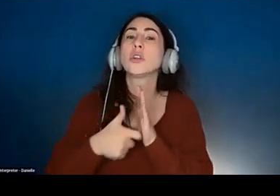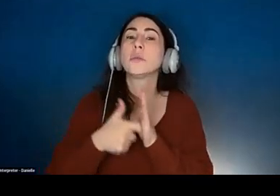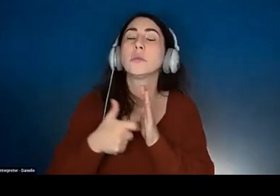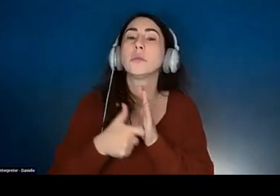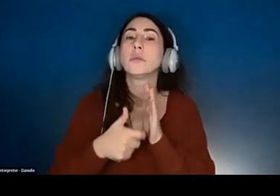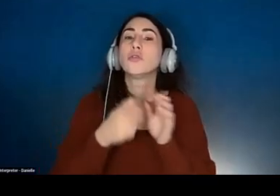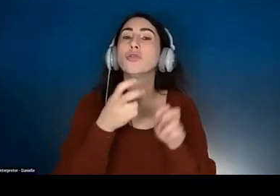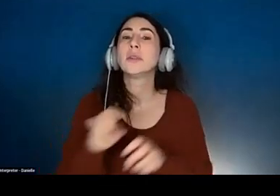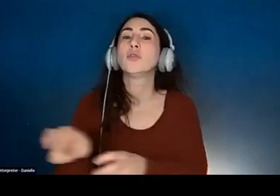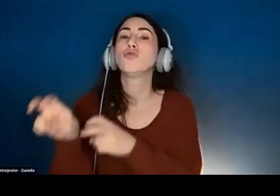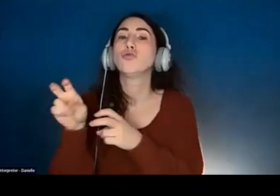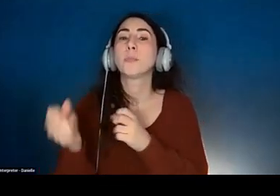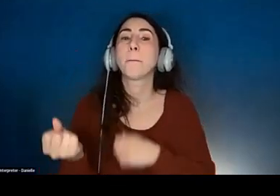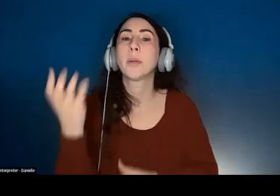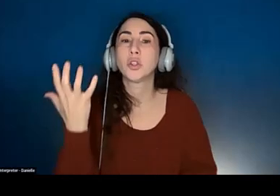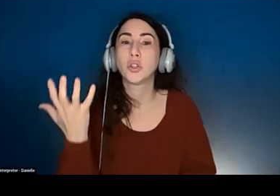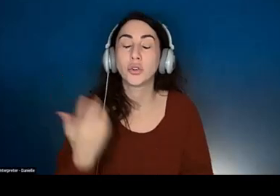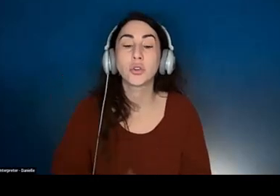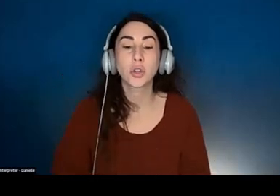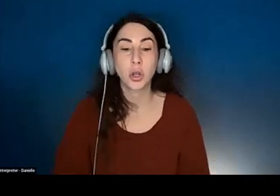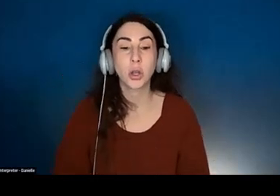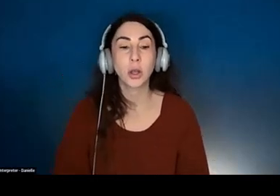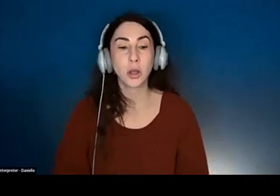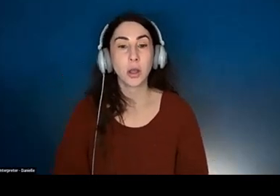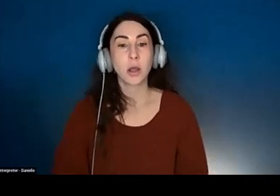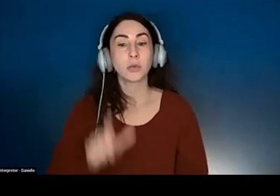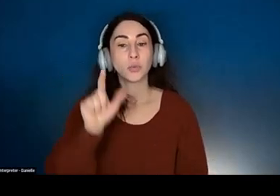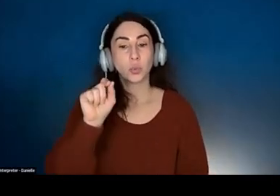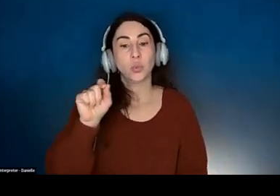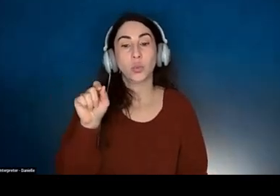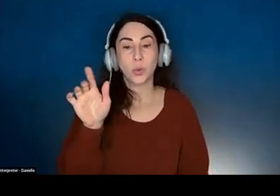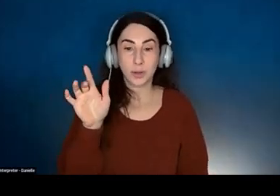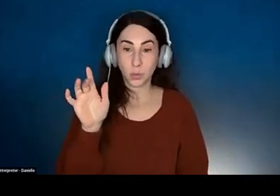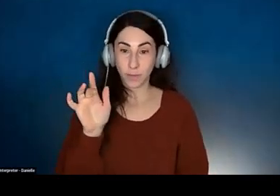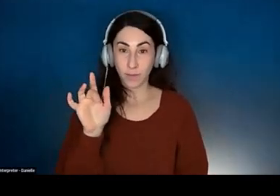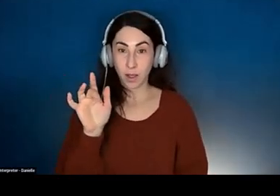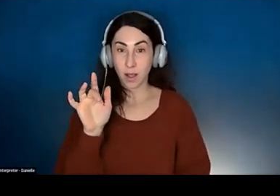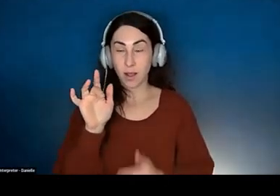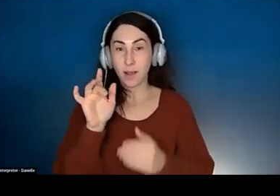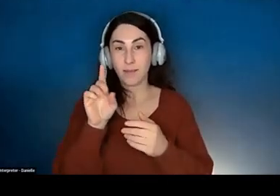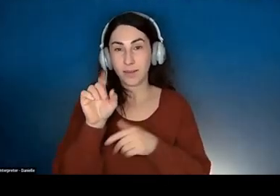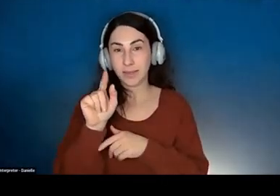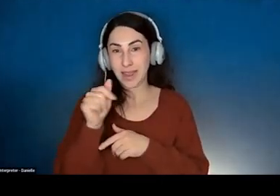so we're just now finalizing 2025 data, but for 2024,